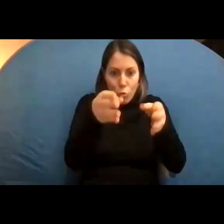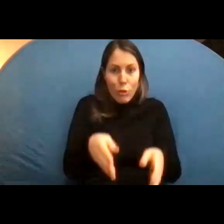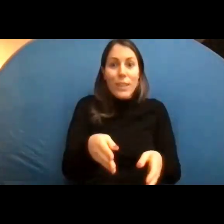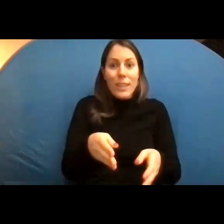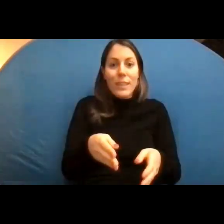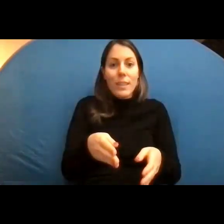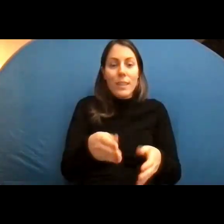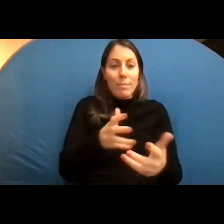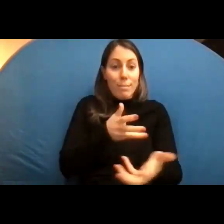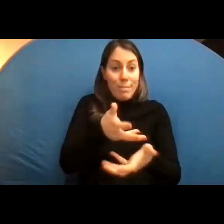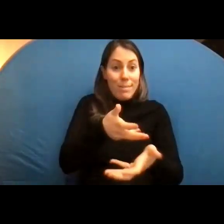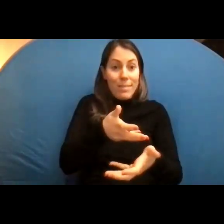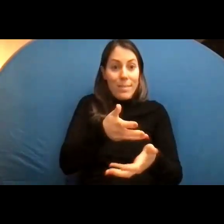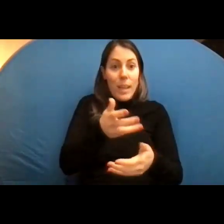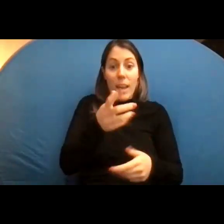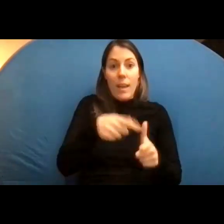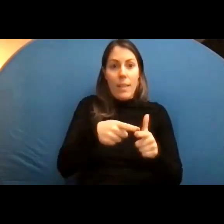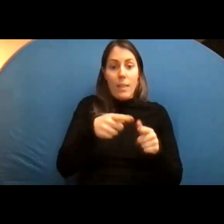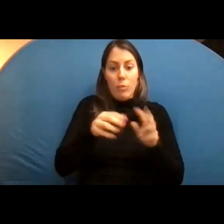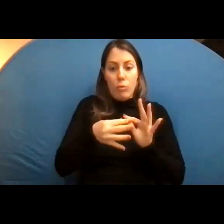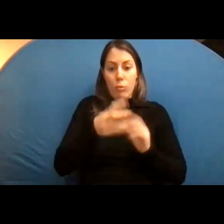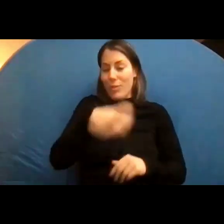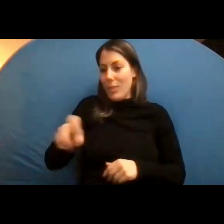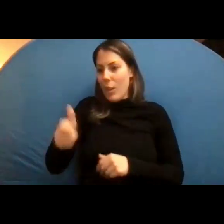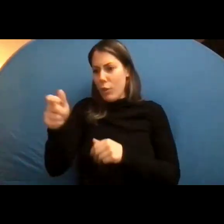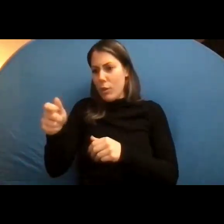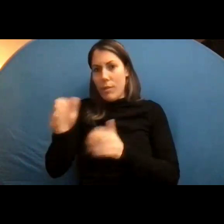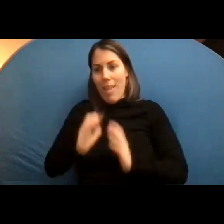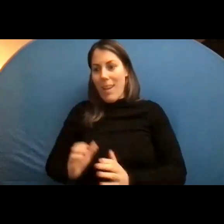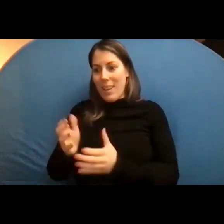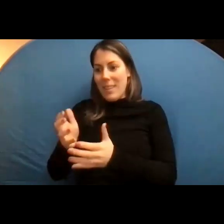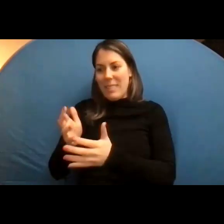who is appropriate to work with one consumer might not be the